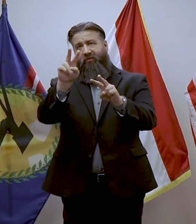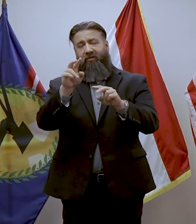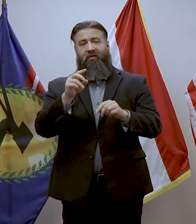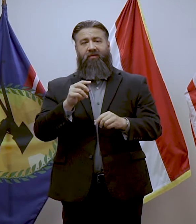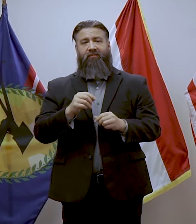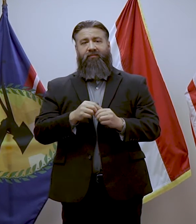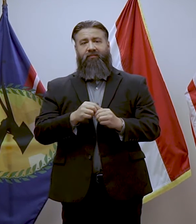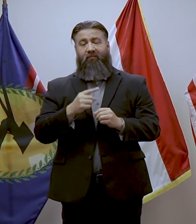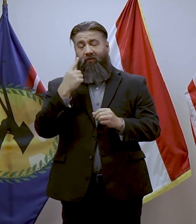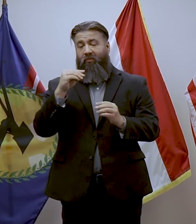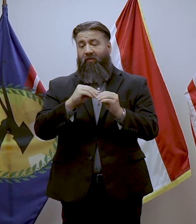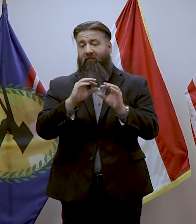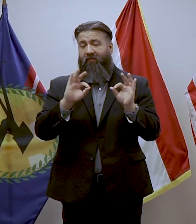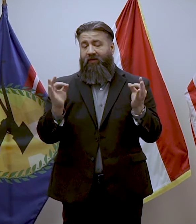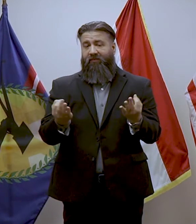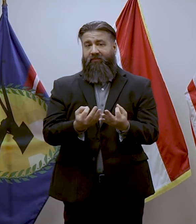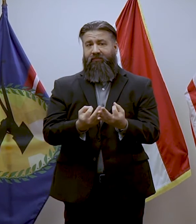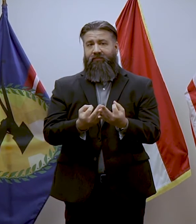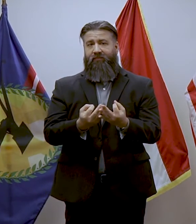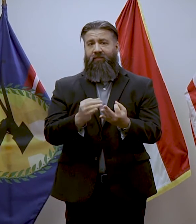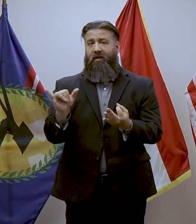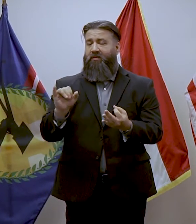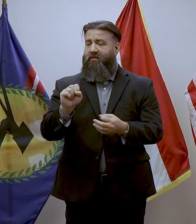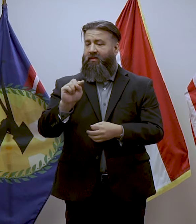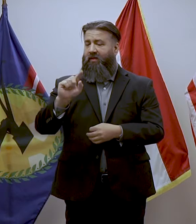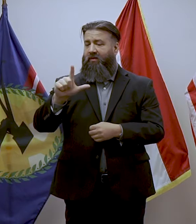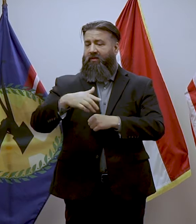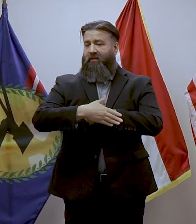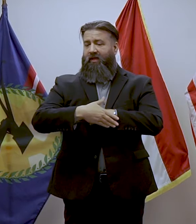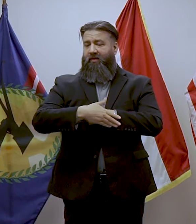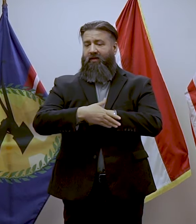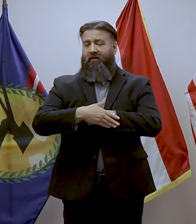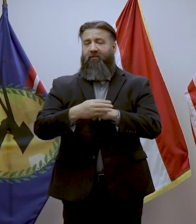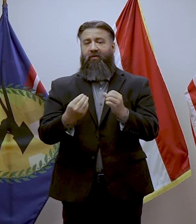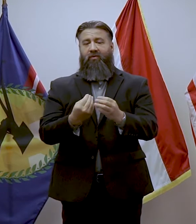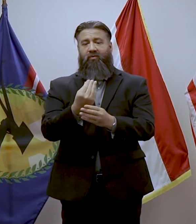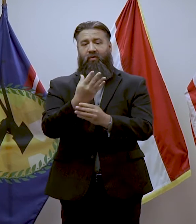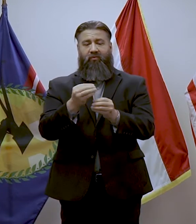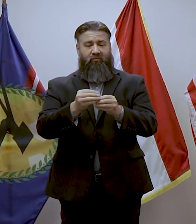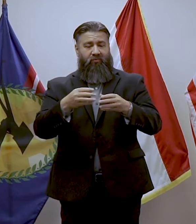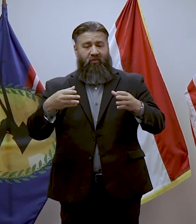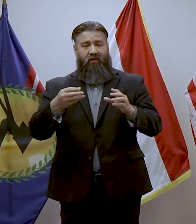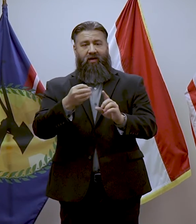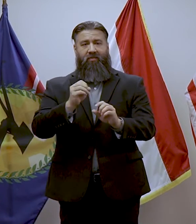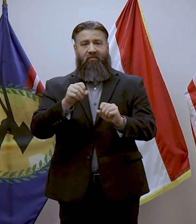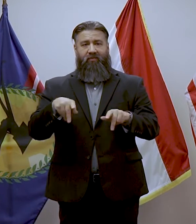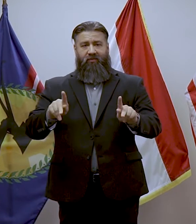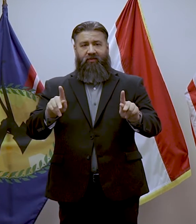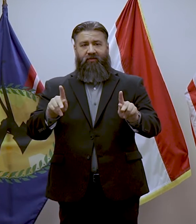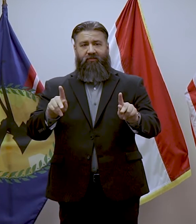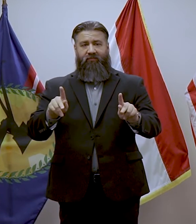And a Saint Louis County that can tout growth, opportunity and commitment to improving access to basic needs such as health care,